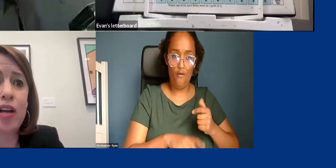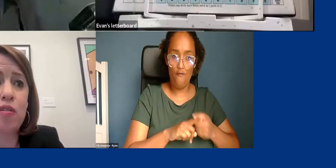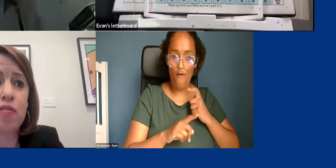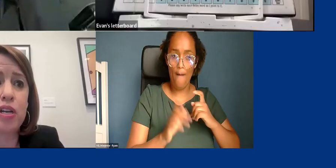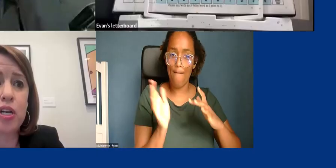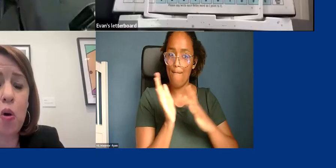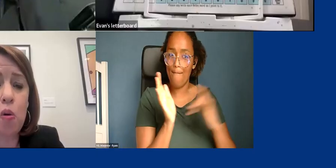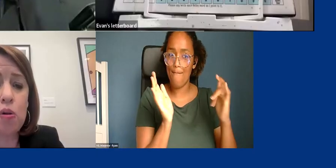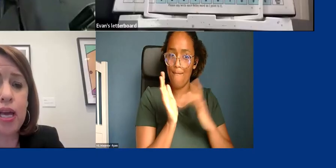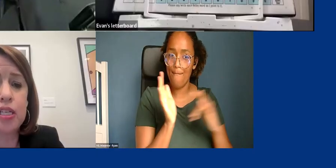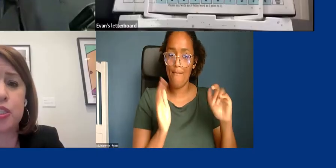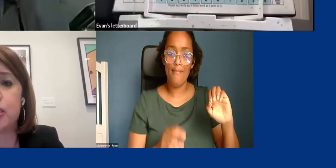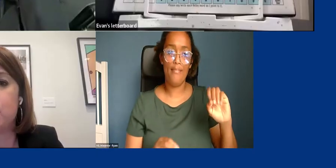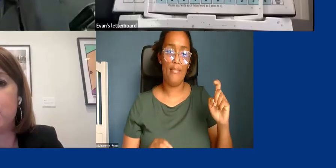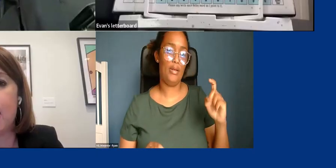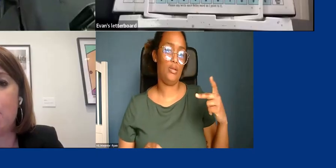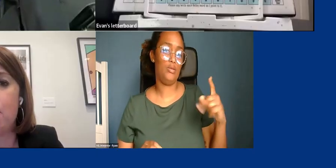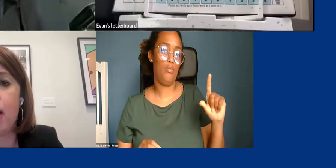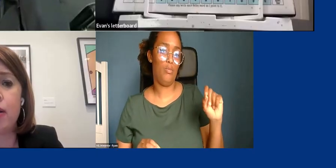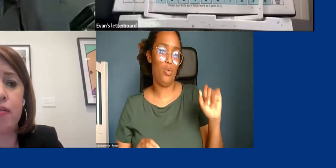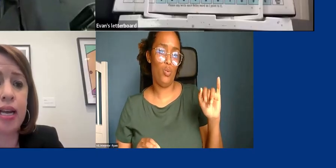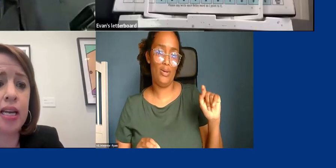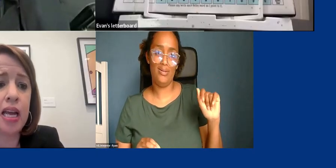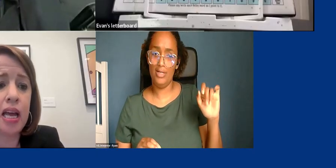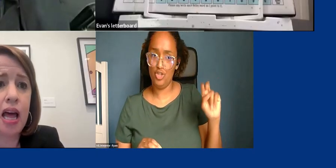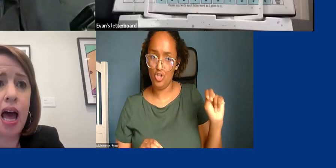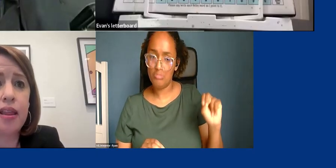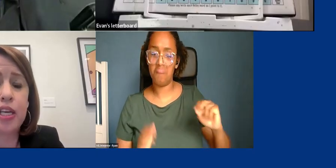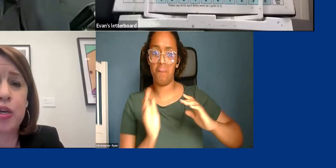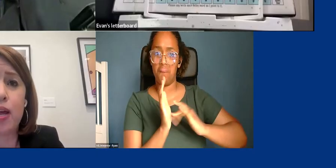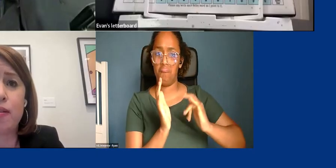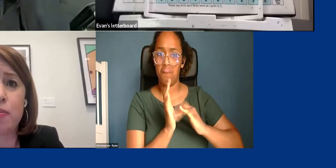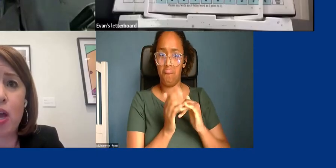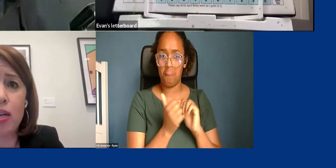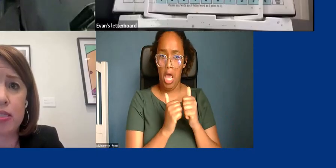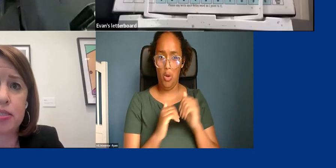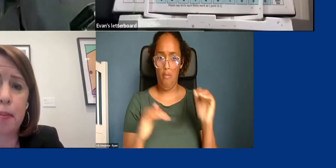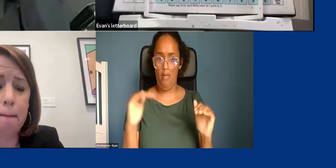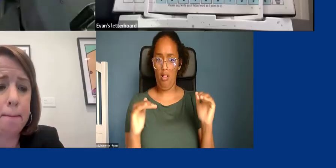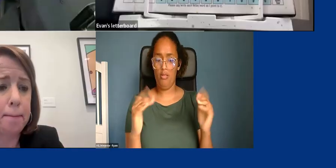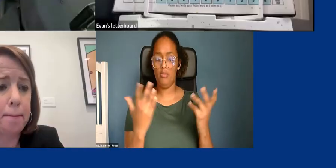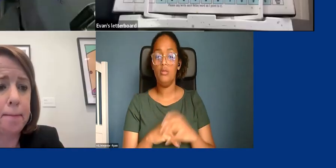this back over to Nicole and she will help moderate the Q&A from the audience. A